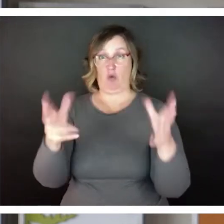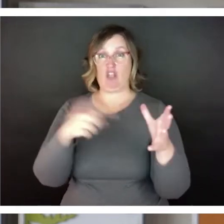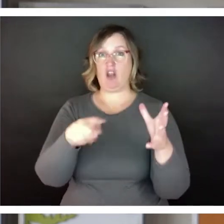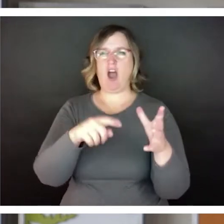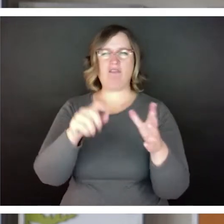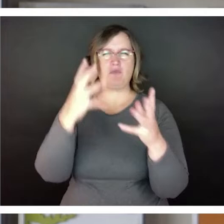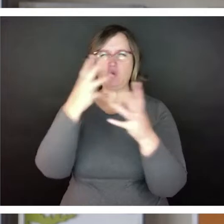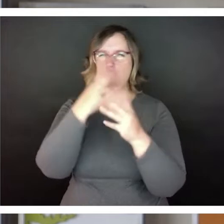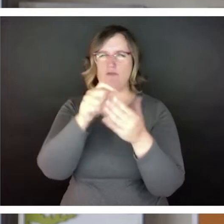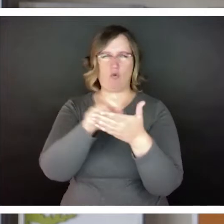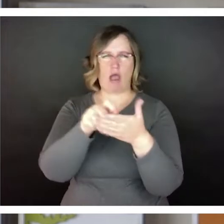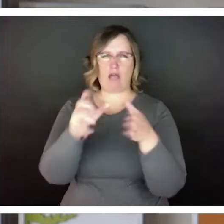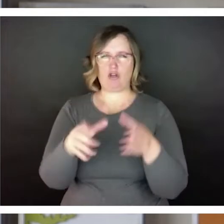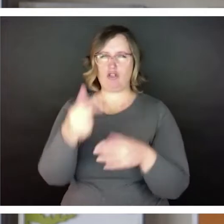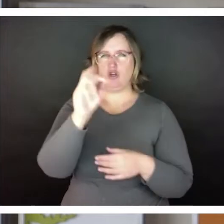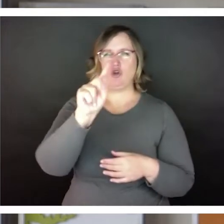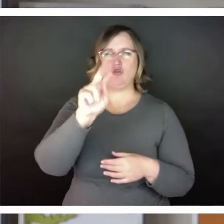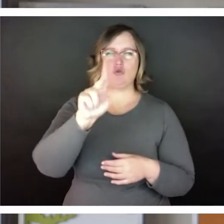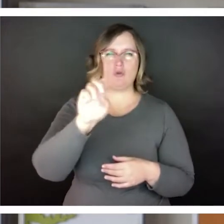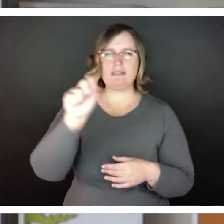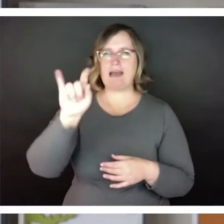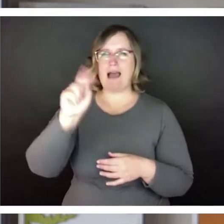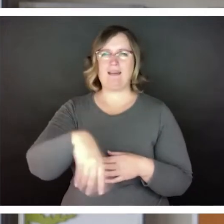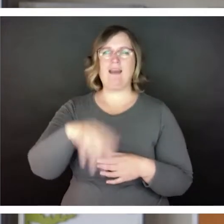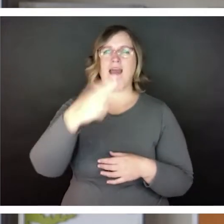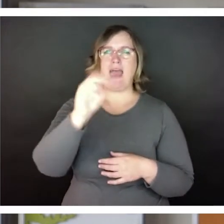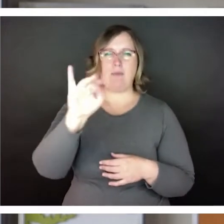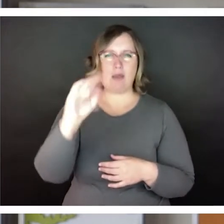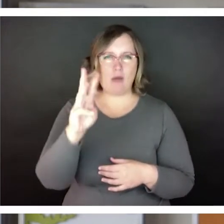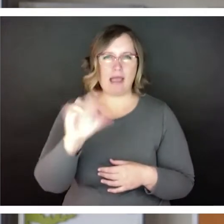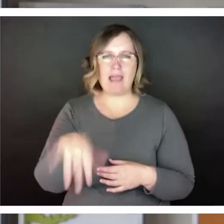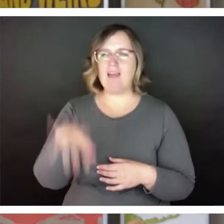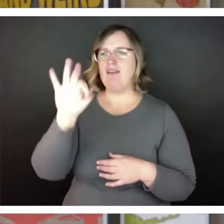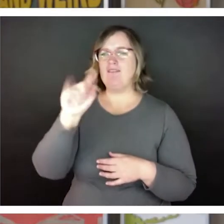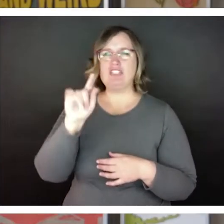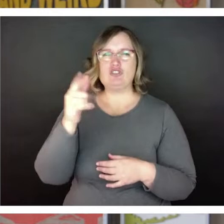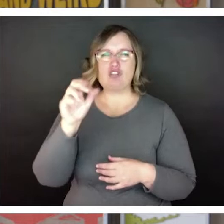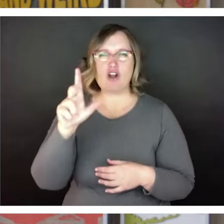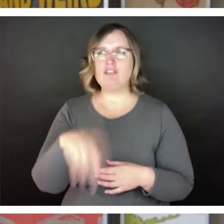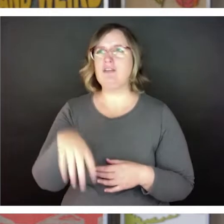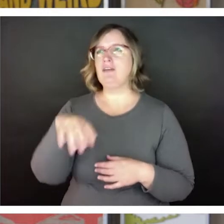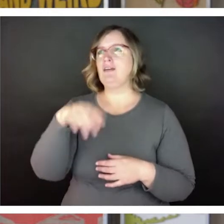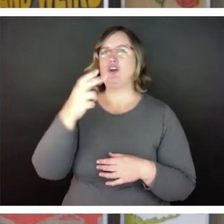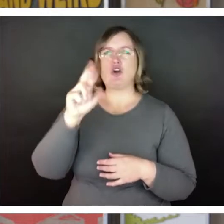Gertrude Stein, Ernest Hemingway, F Scott Fitzgerald, the Harlem Renaissance, Zora Neale Hurston, Langston Hughes,